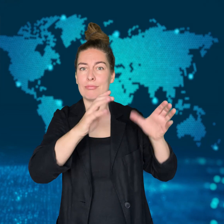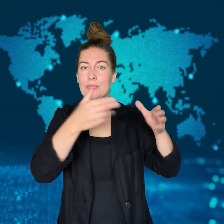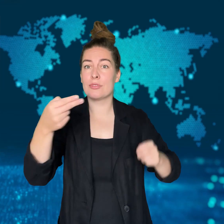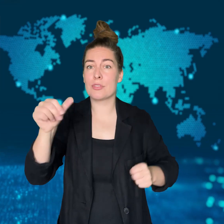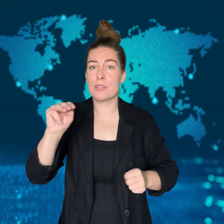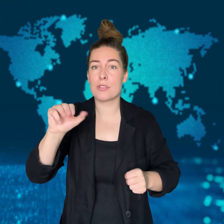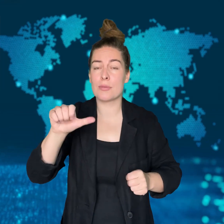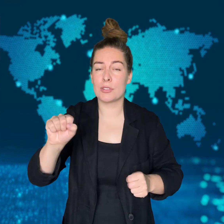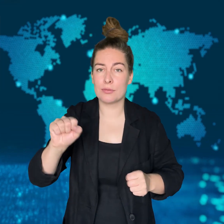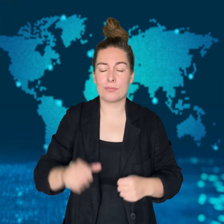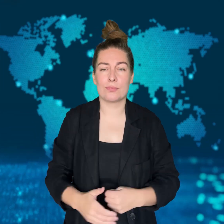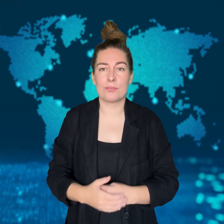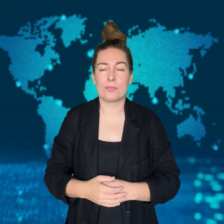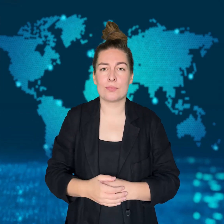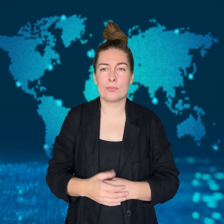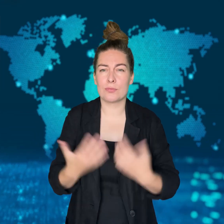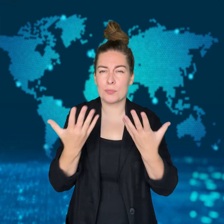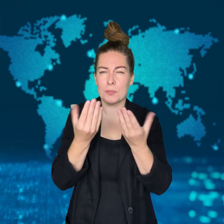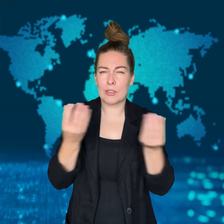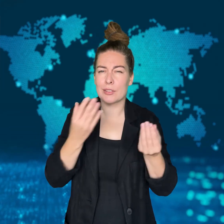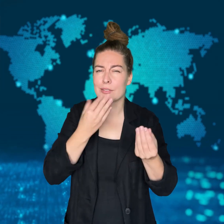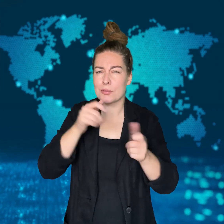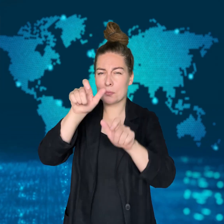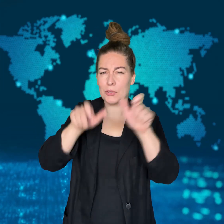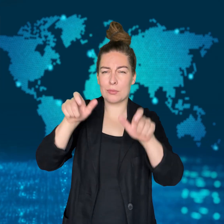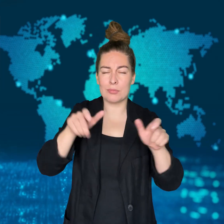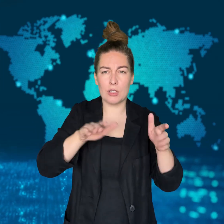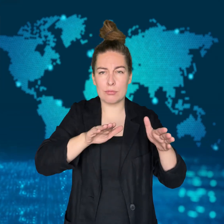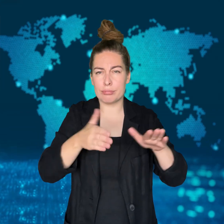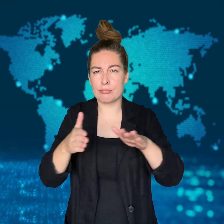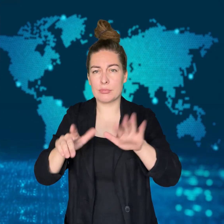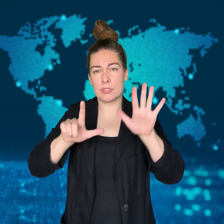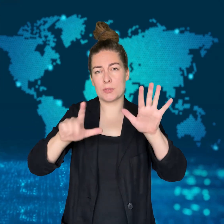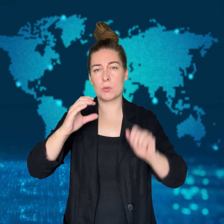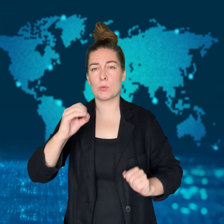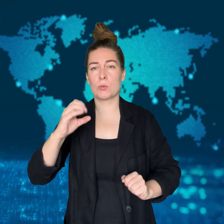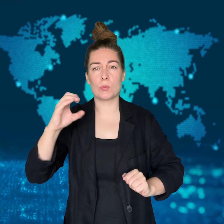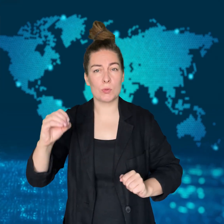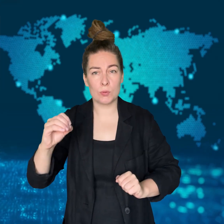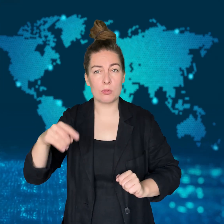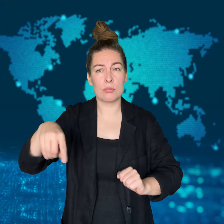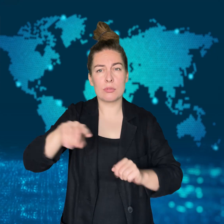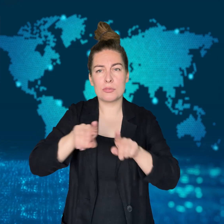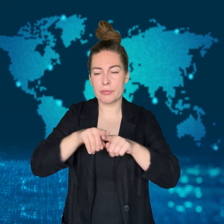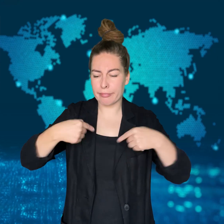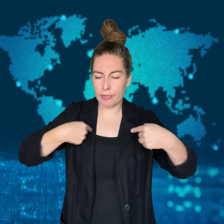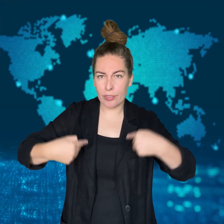Around 230 are being held hostage according to Hamas,